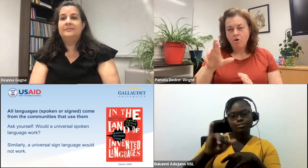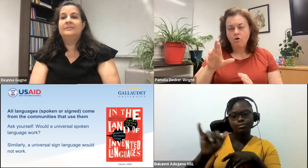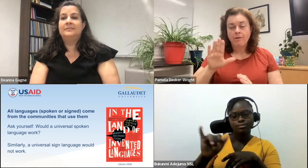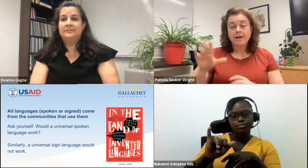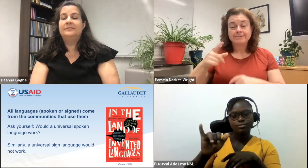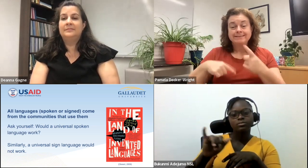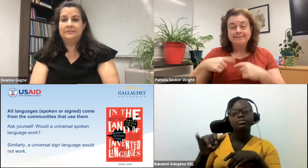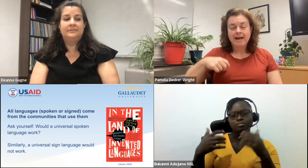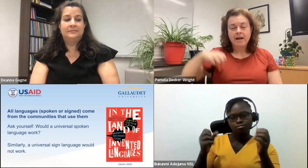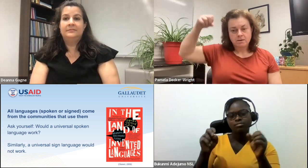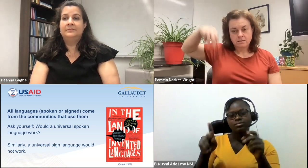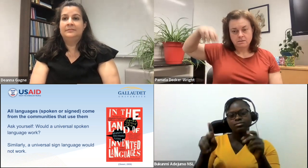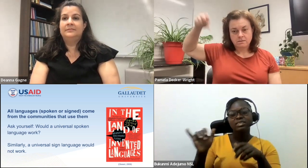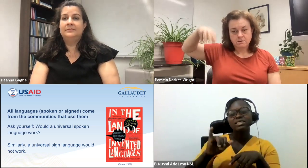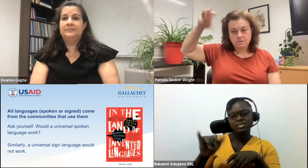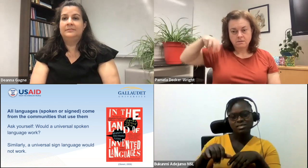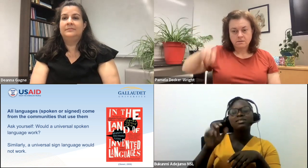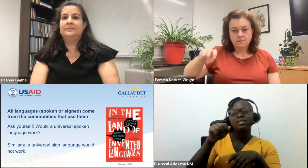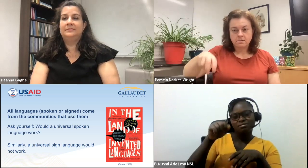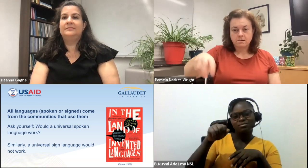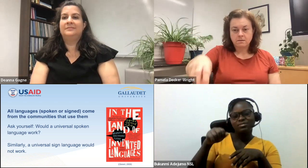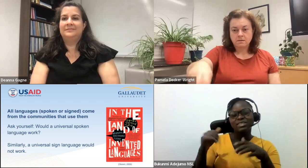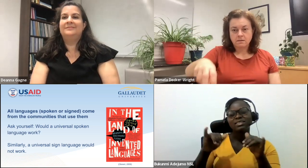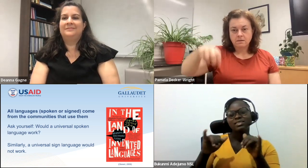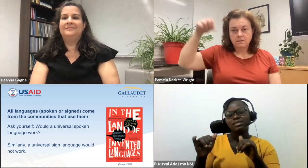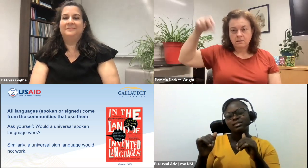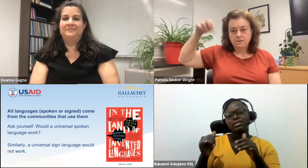Myanmar, the sign is this or frog.